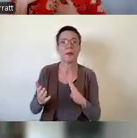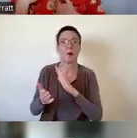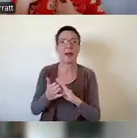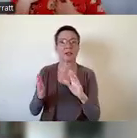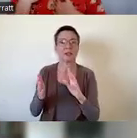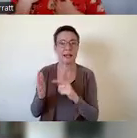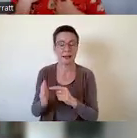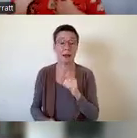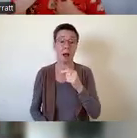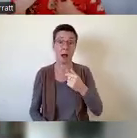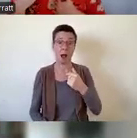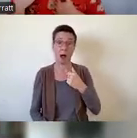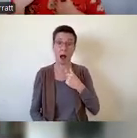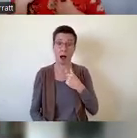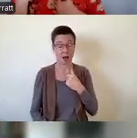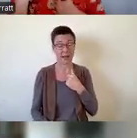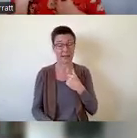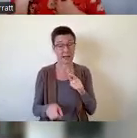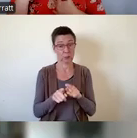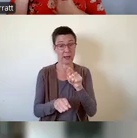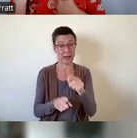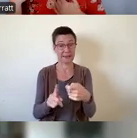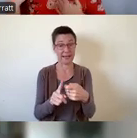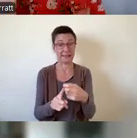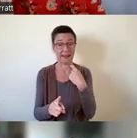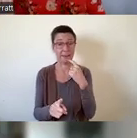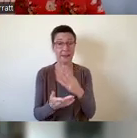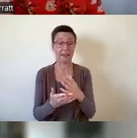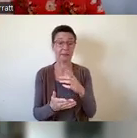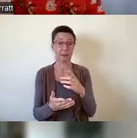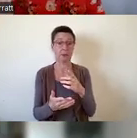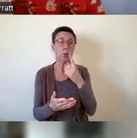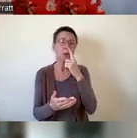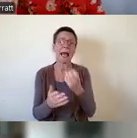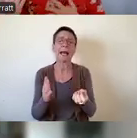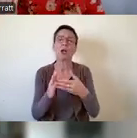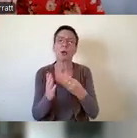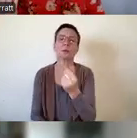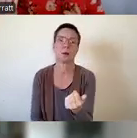I'm in the camp, and Katie is too, that you can include a few hashtags if you want to.